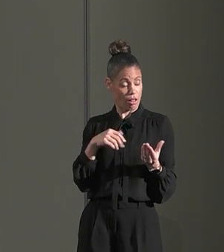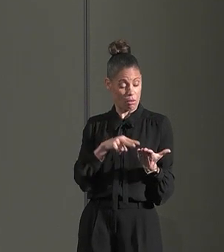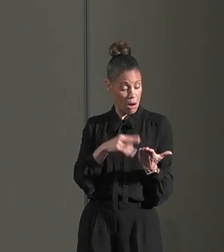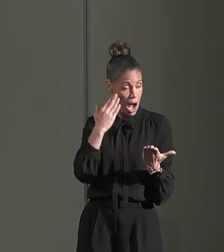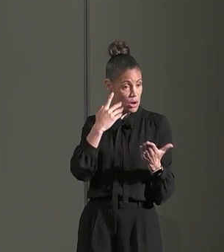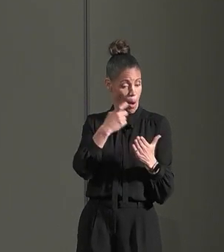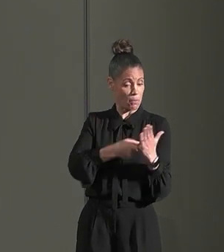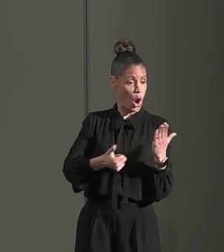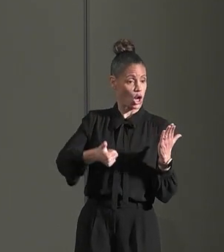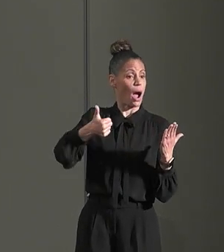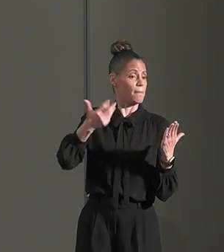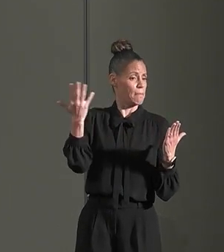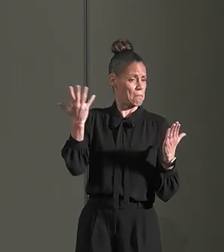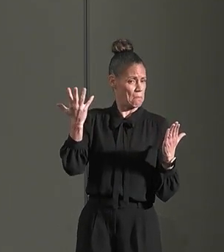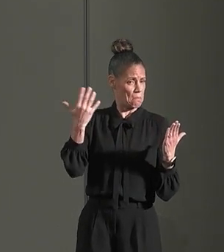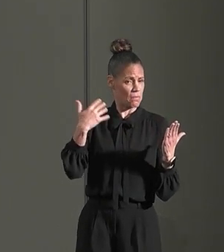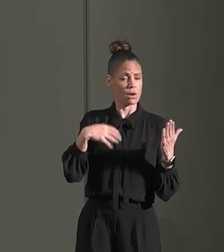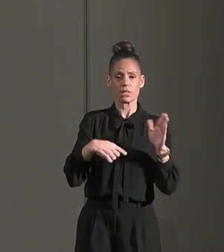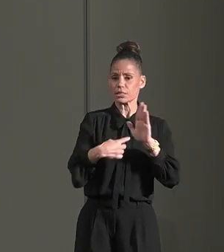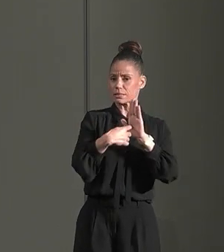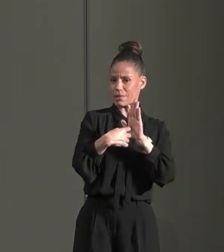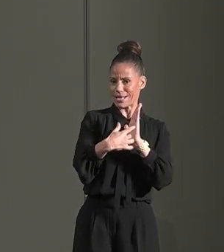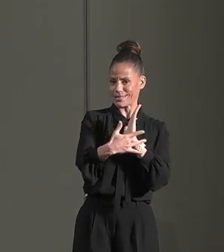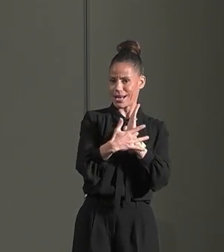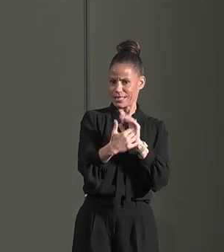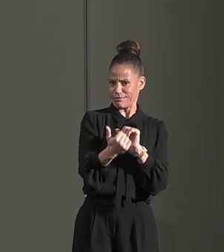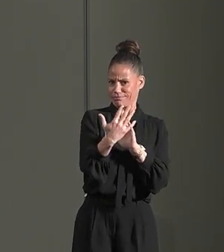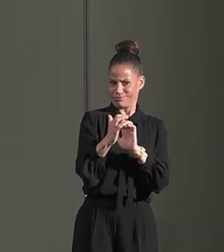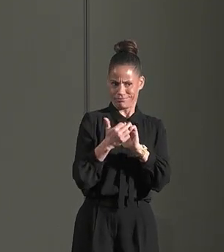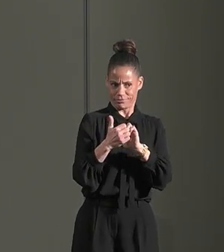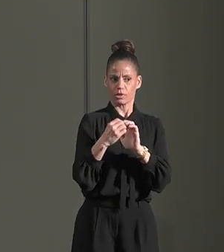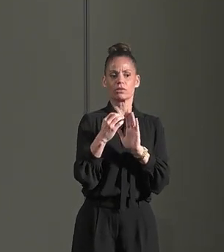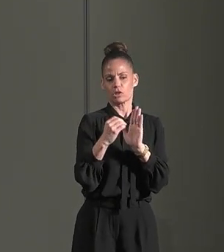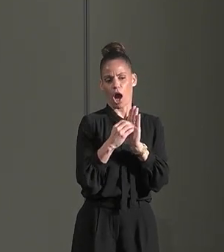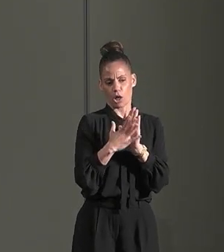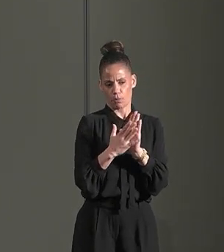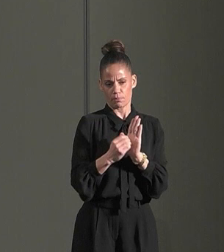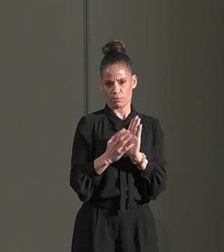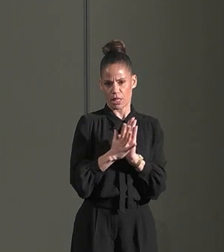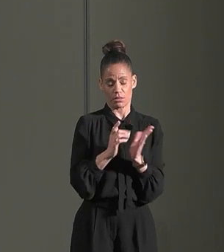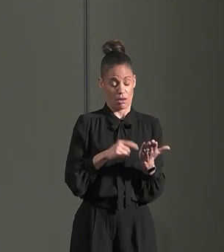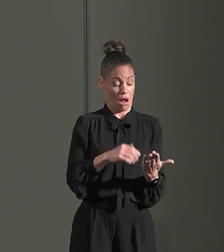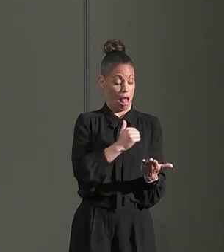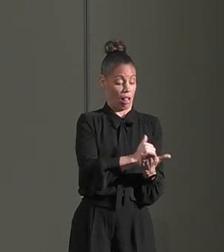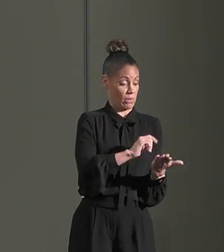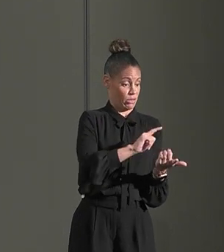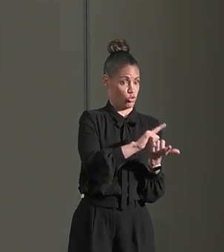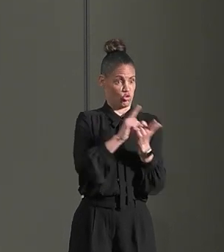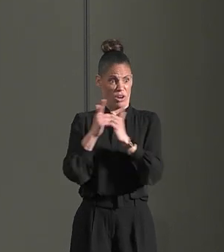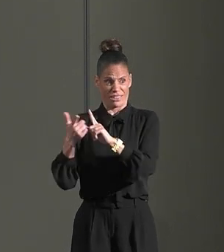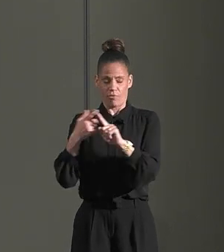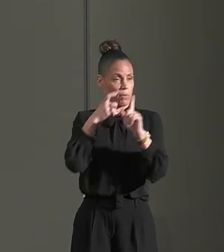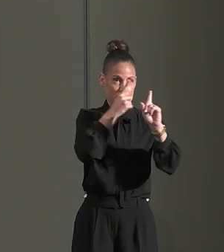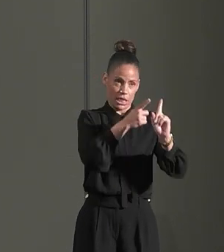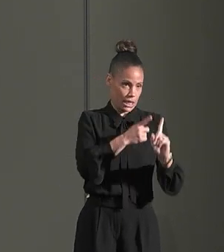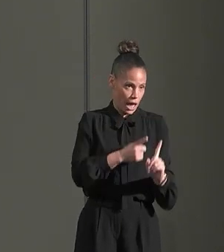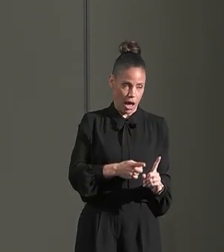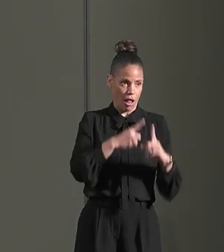there is display technique documents that help me translate from that detailed example I gave